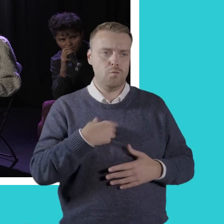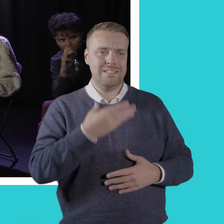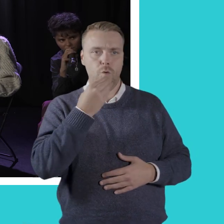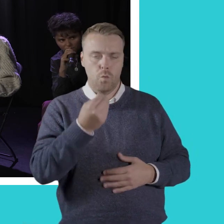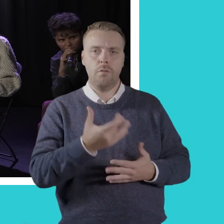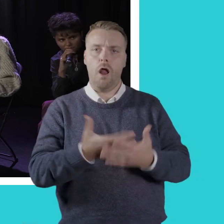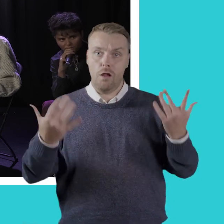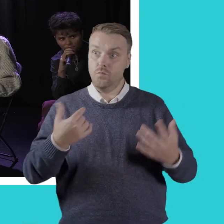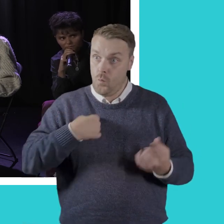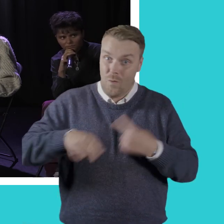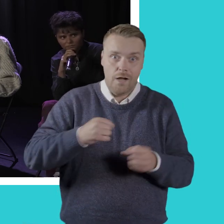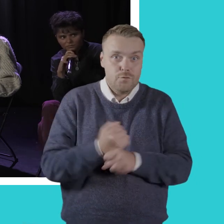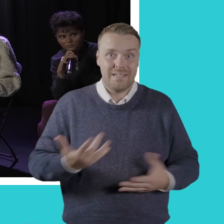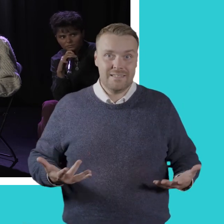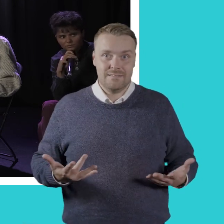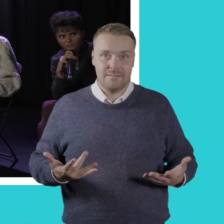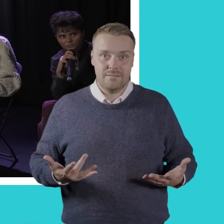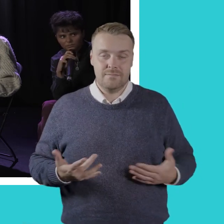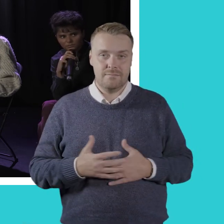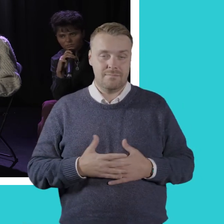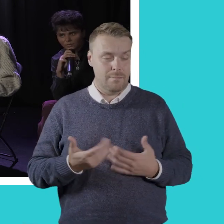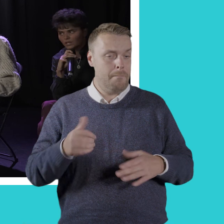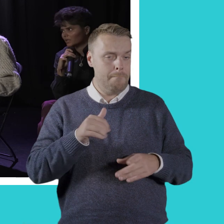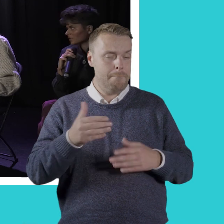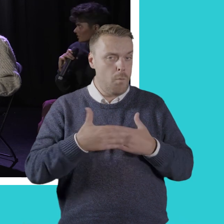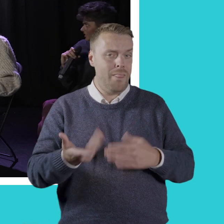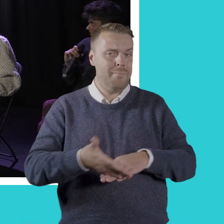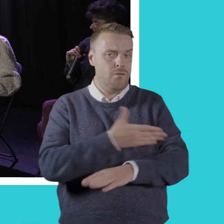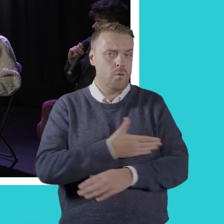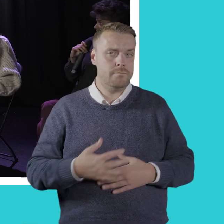we're doing that as opposed to the prior yeah. Brilliant thank you.